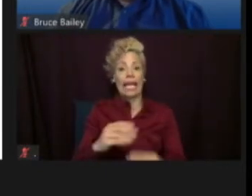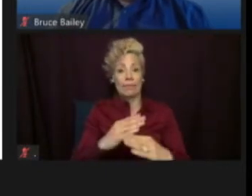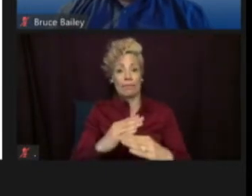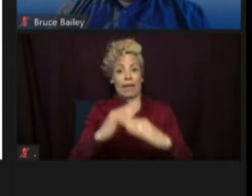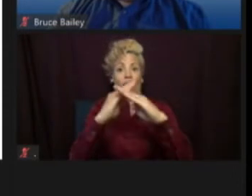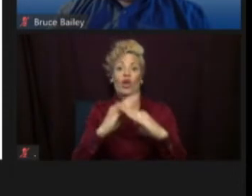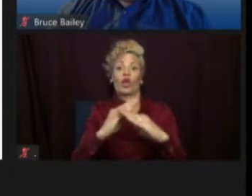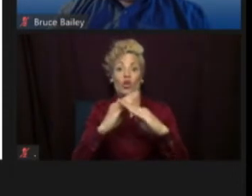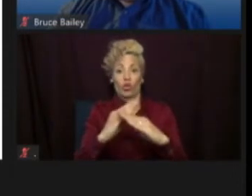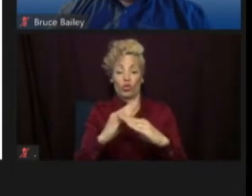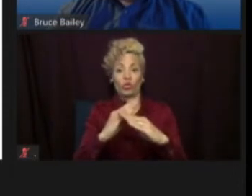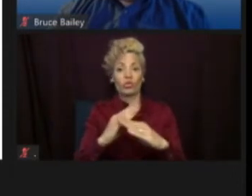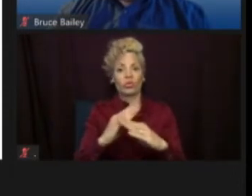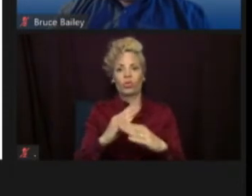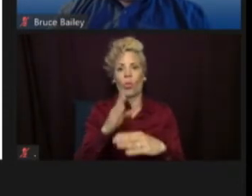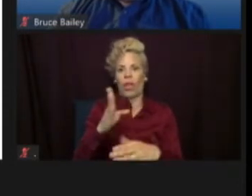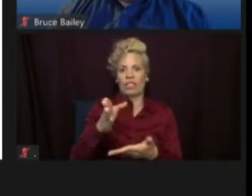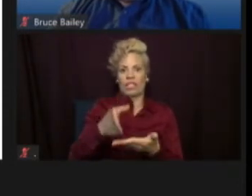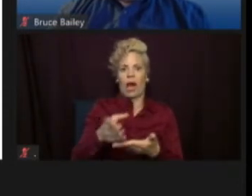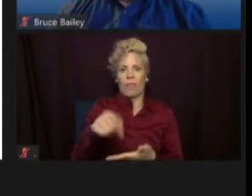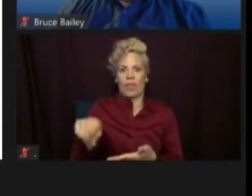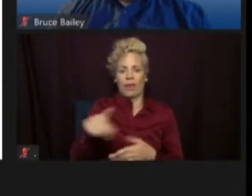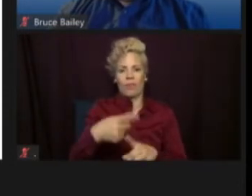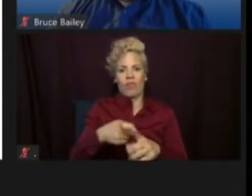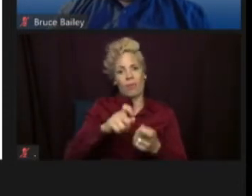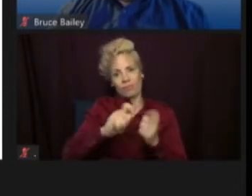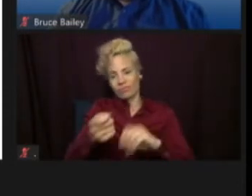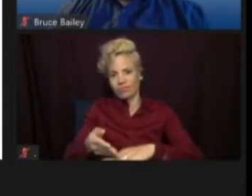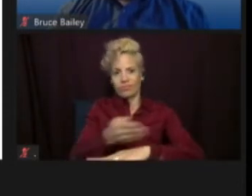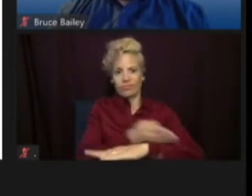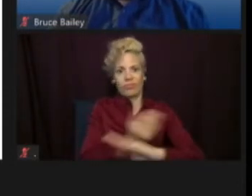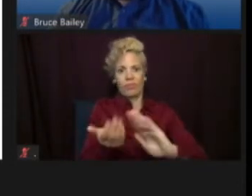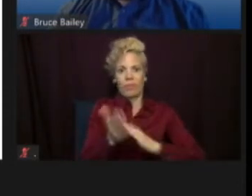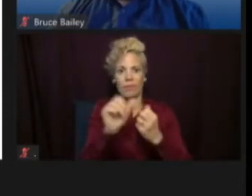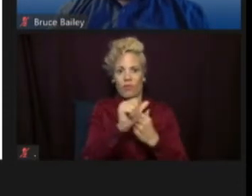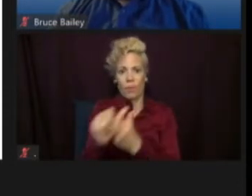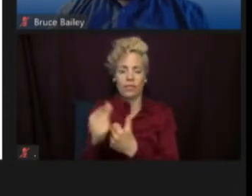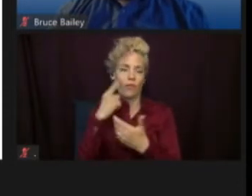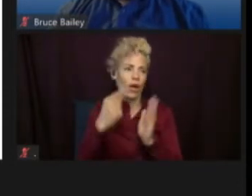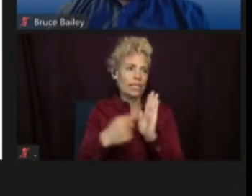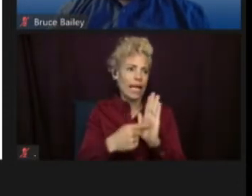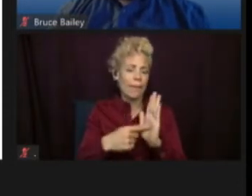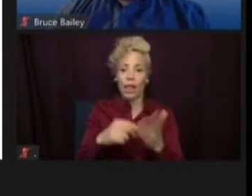So if there was a question for example, of insufficient numbers of personnel out the VA